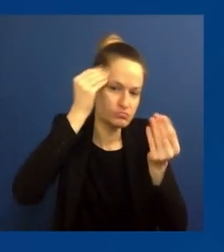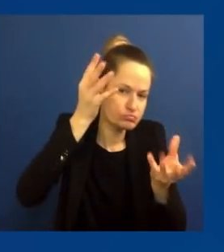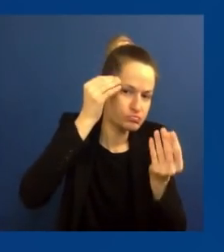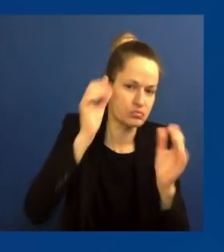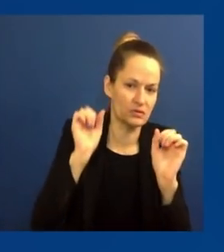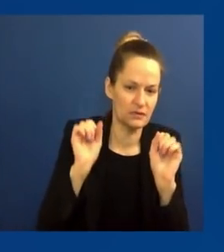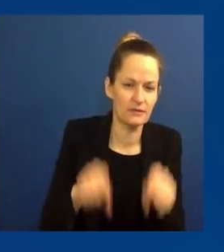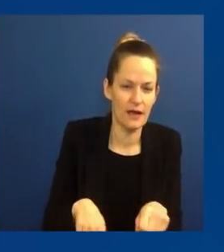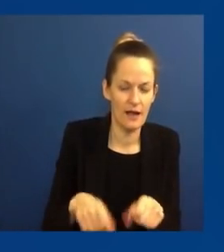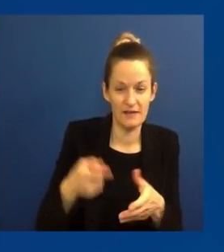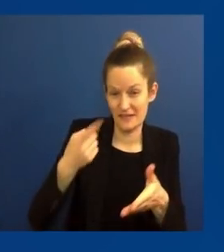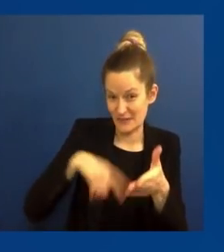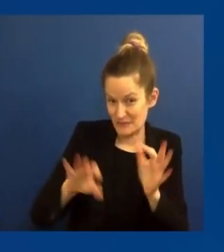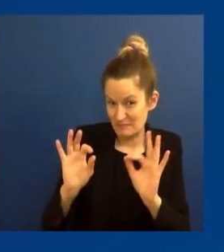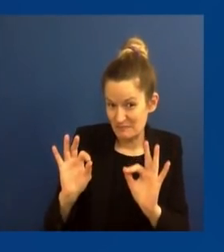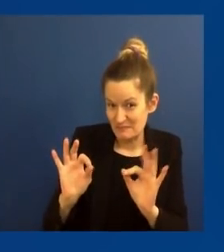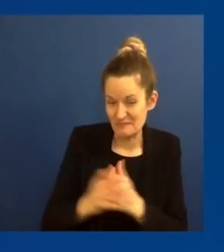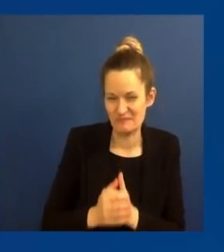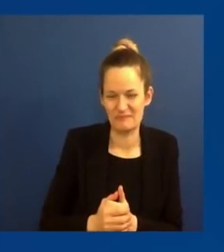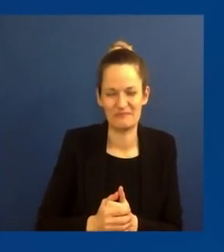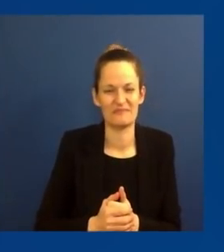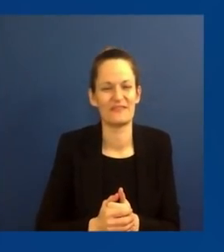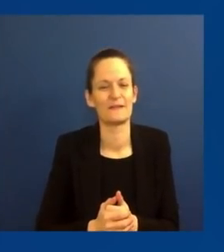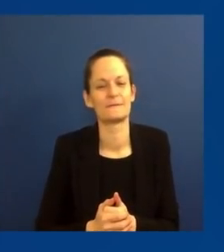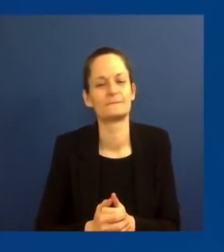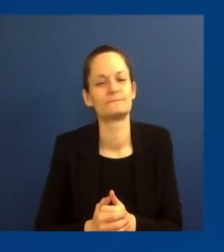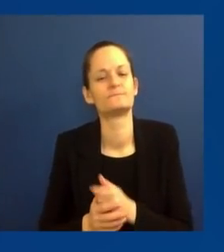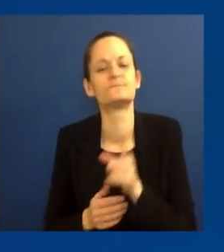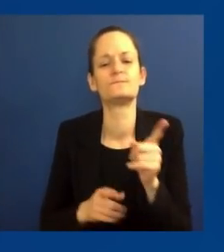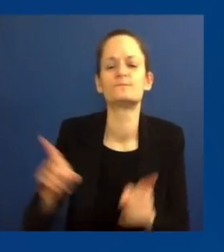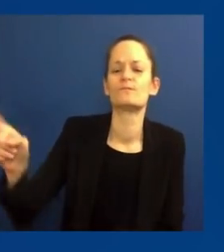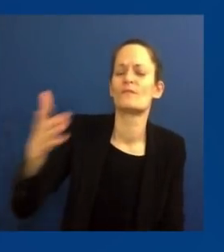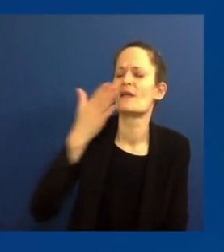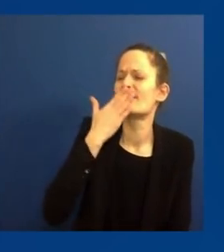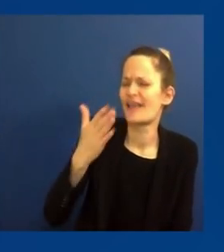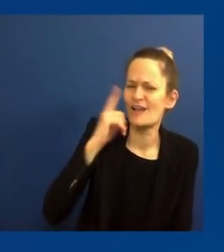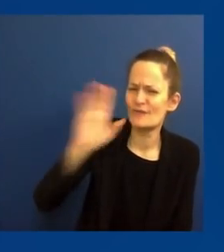Dr. Walensky: Yeah, thank you for that question, Kaitlan. So, you know, in public health, for all vaccines,